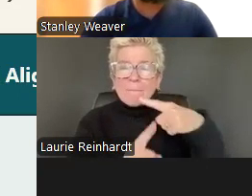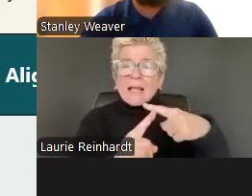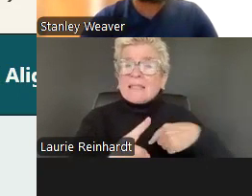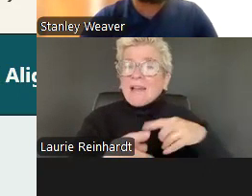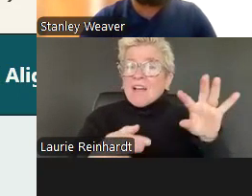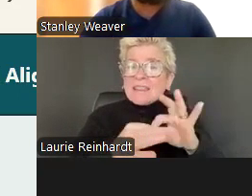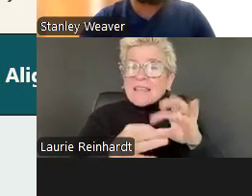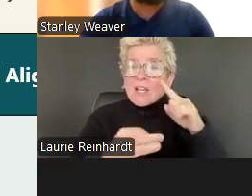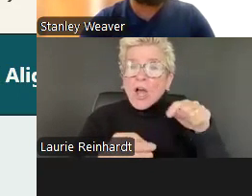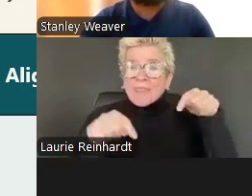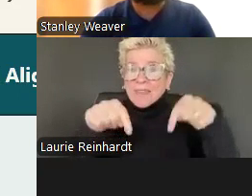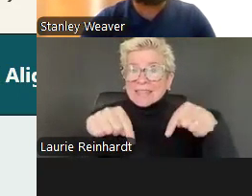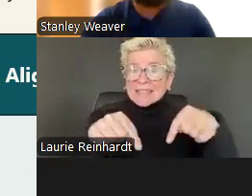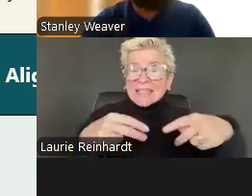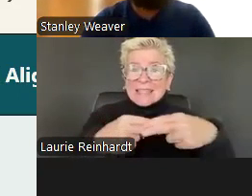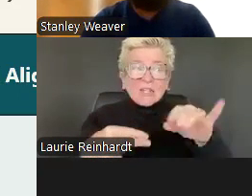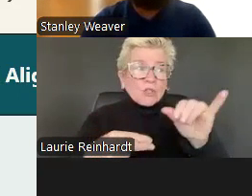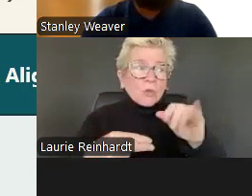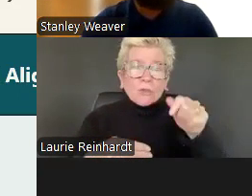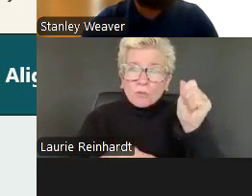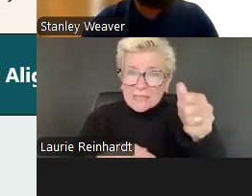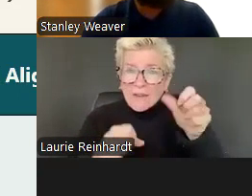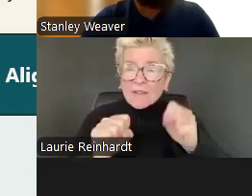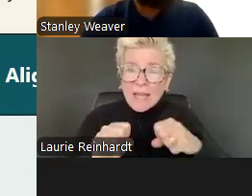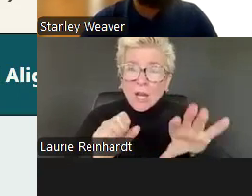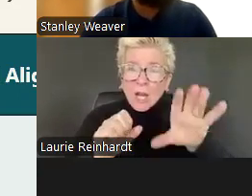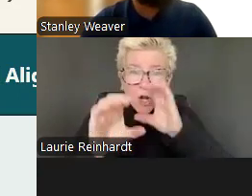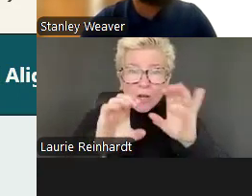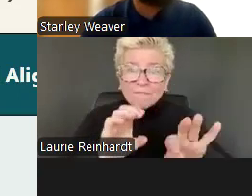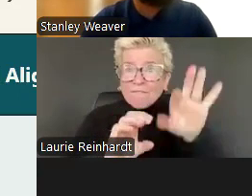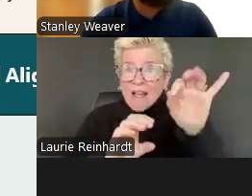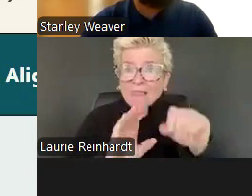this slide as well for you to be able to locate that list the list is updated